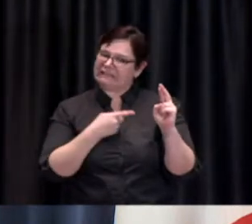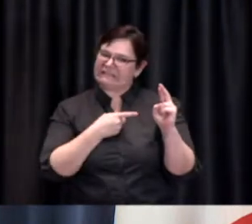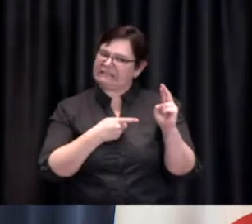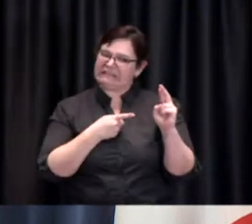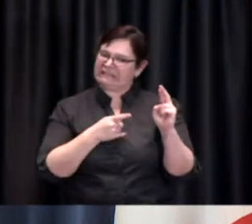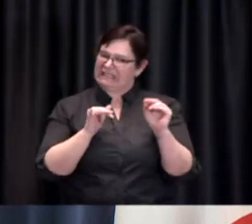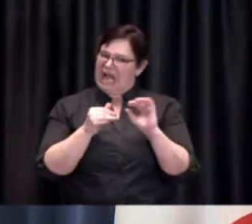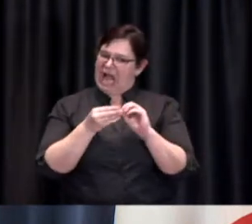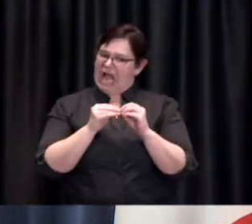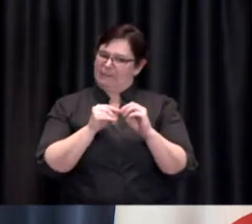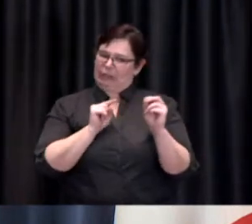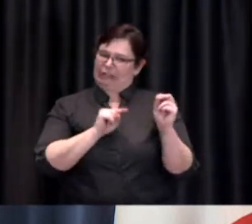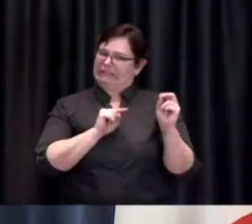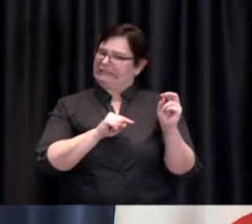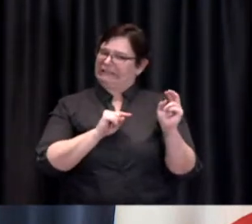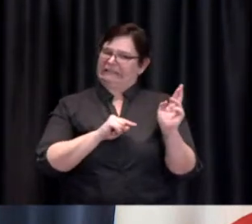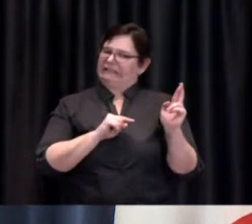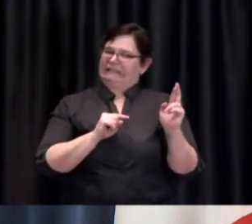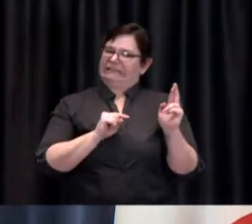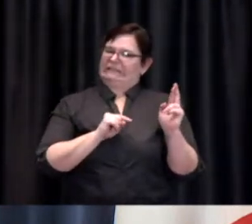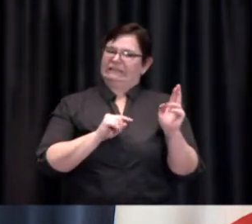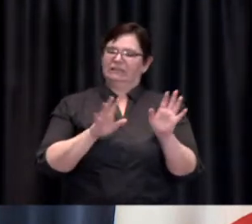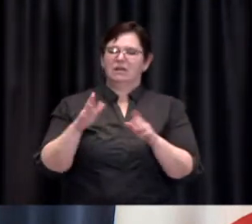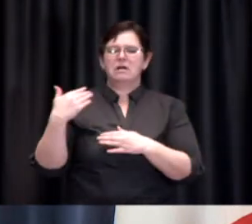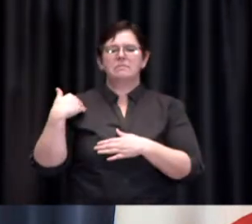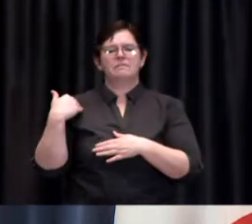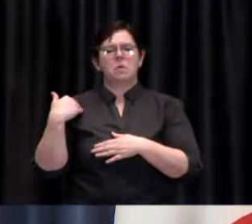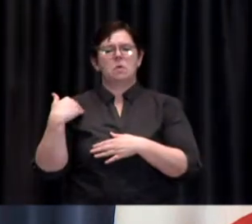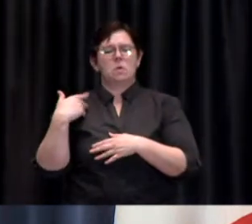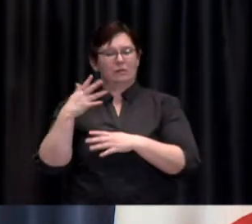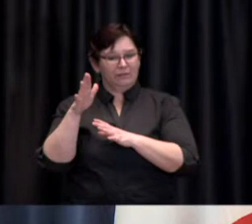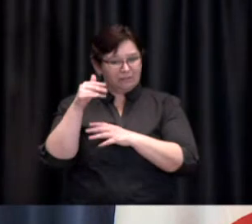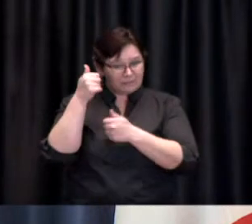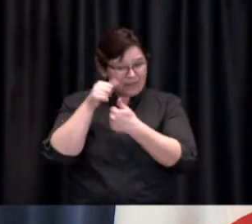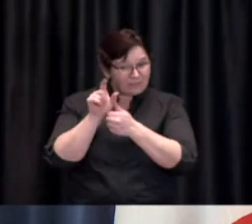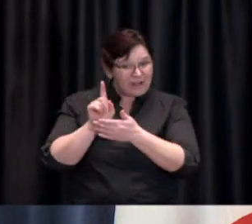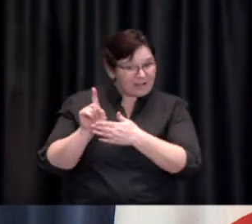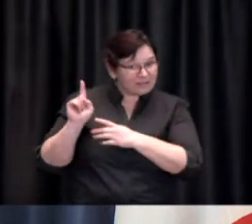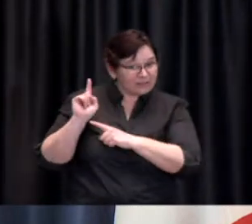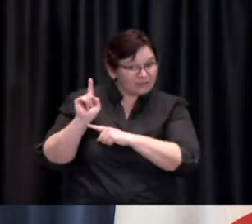We were at a reproductive number as you recall from last week at a little over 0.8